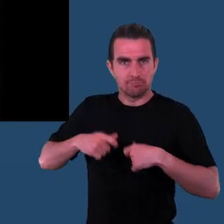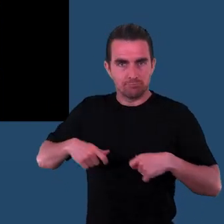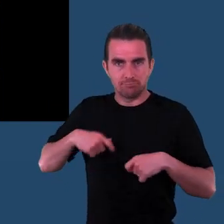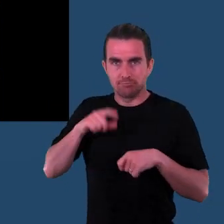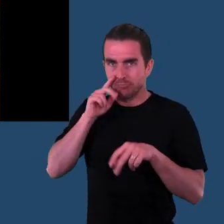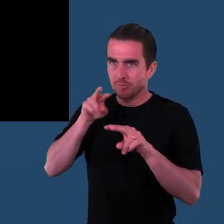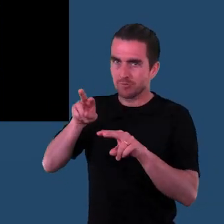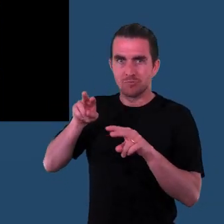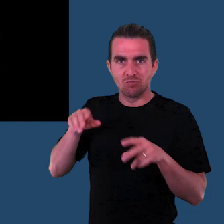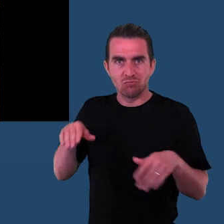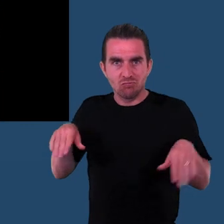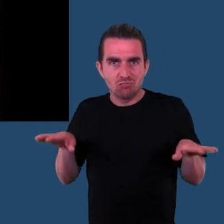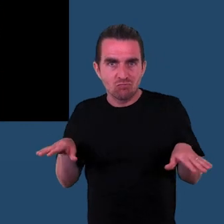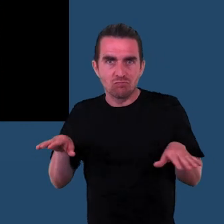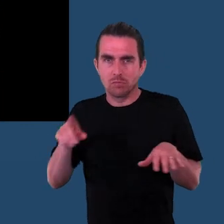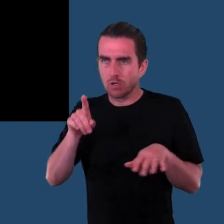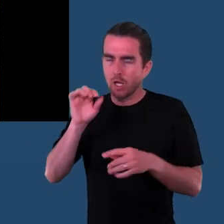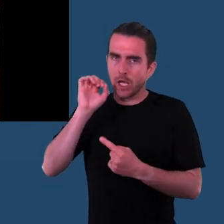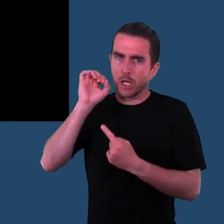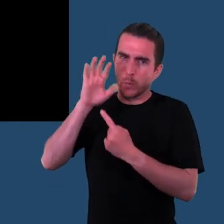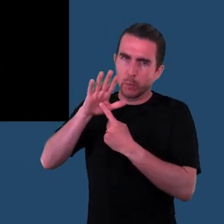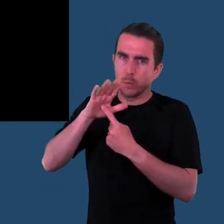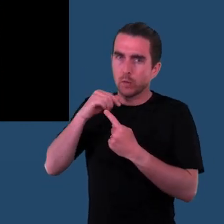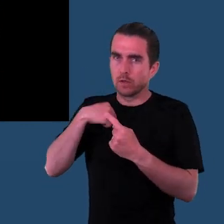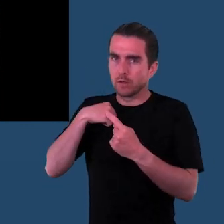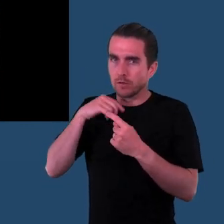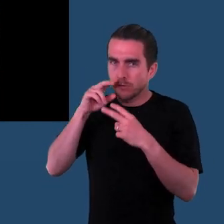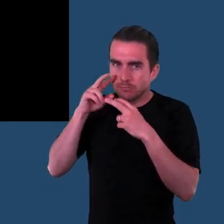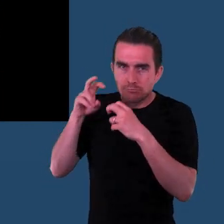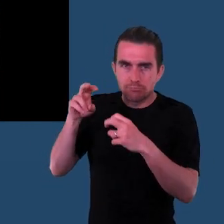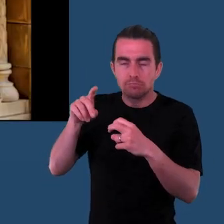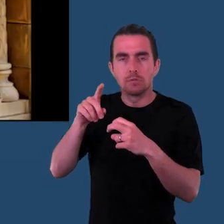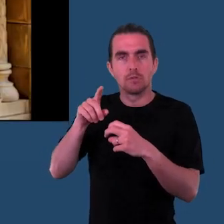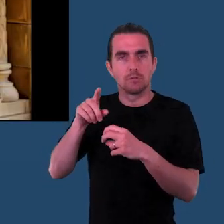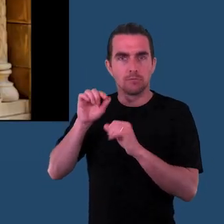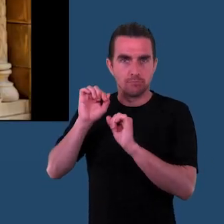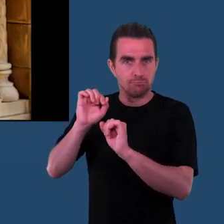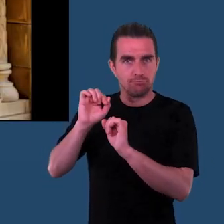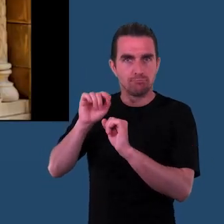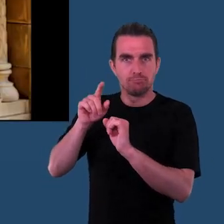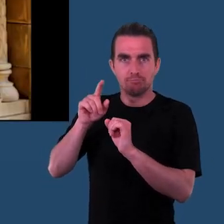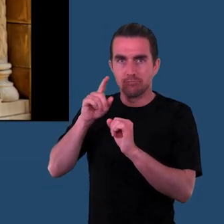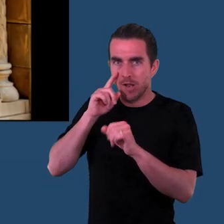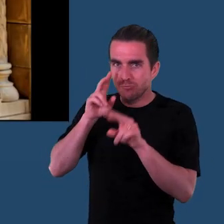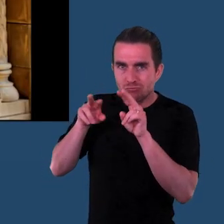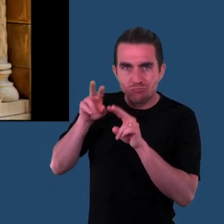is in the Treasures gallery, and shows some of our key highlighted specimens. And Archaeopteryx is the type specimen, as well,